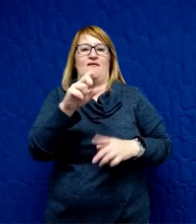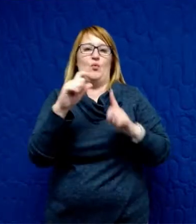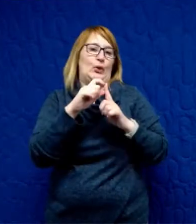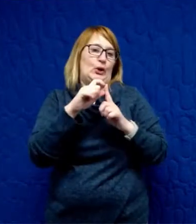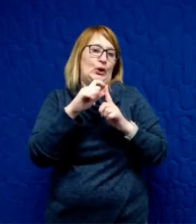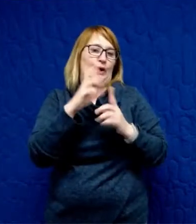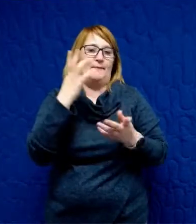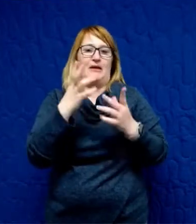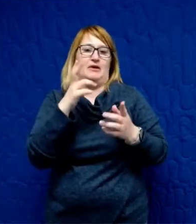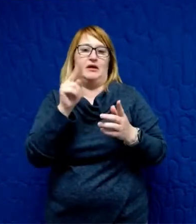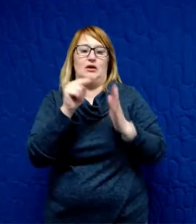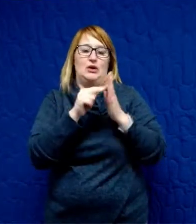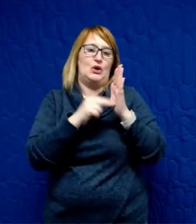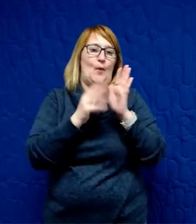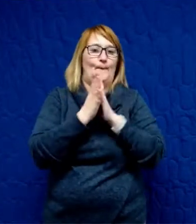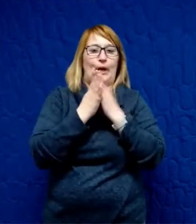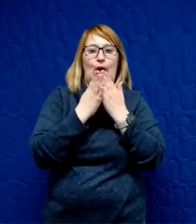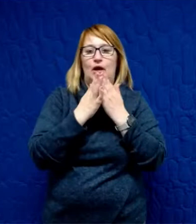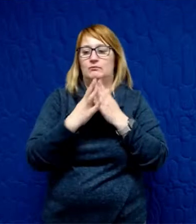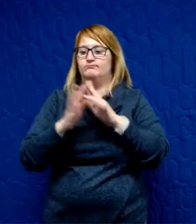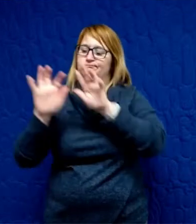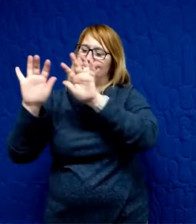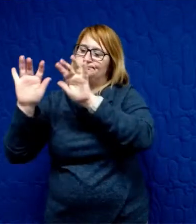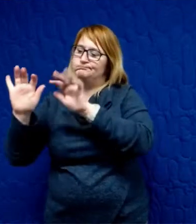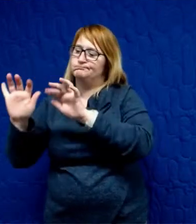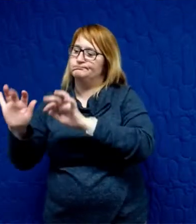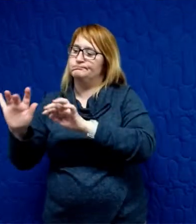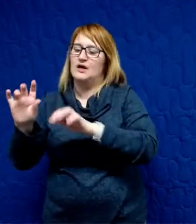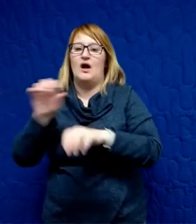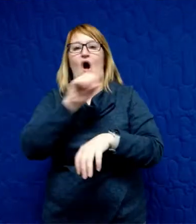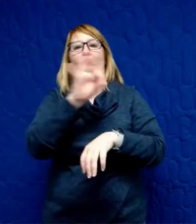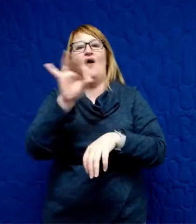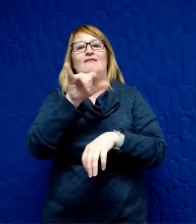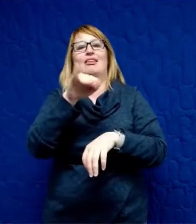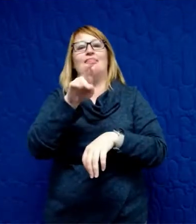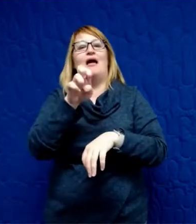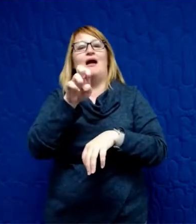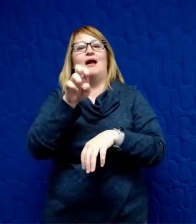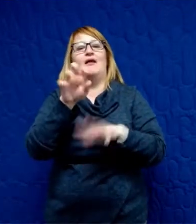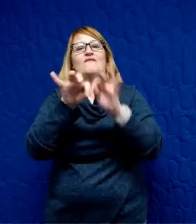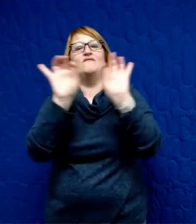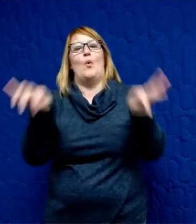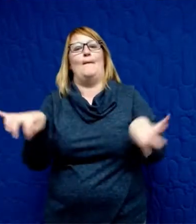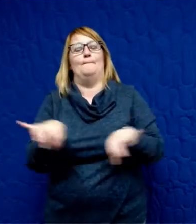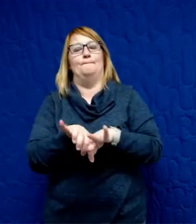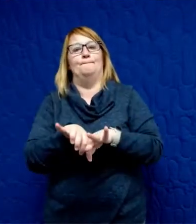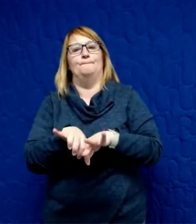notebook or any other kind of like offline form you can really build your